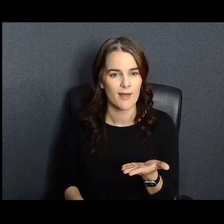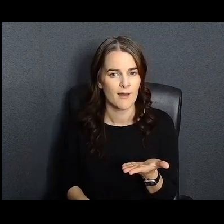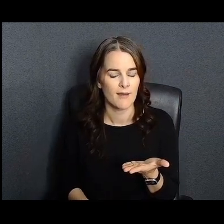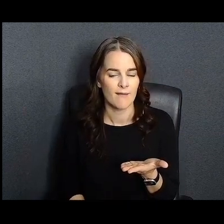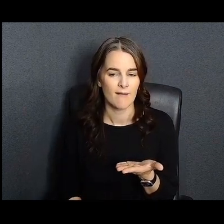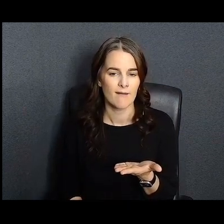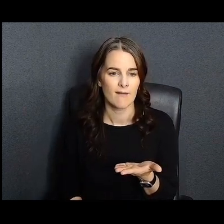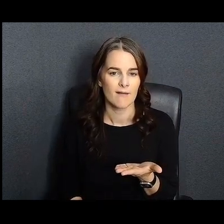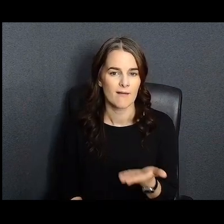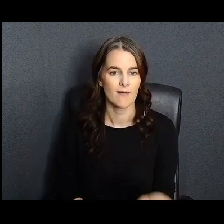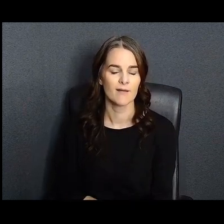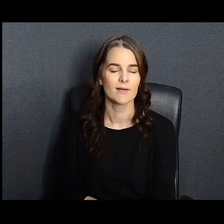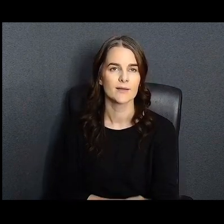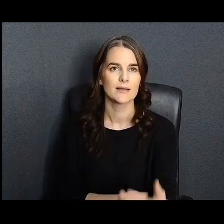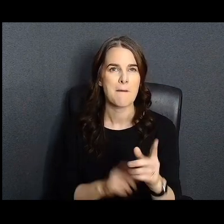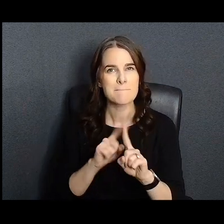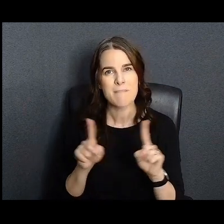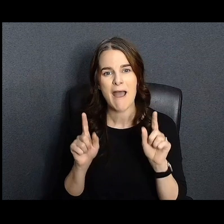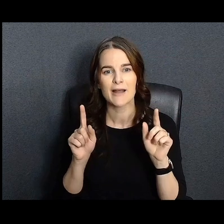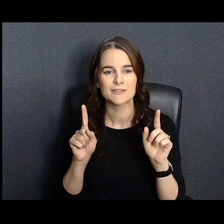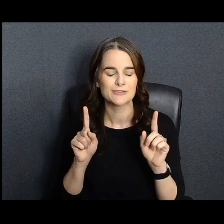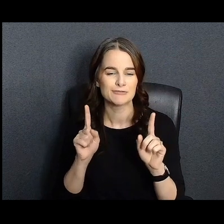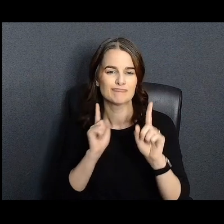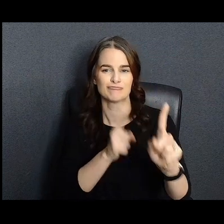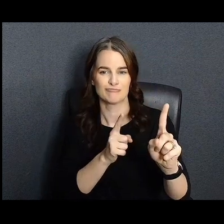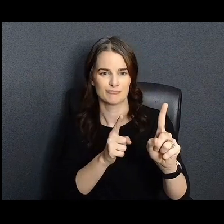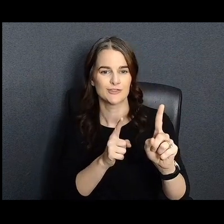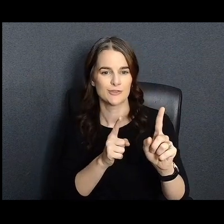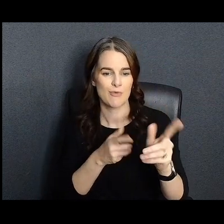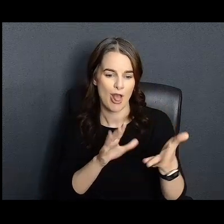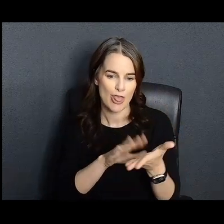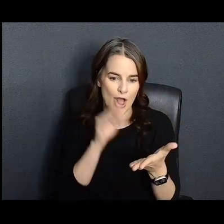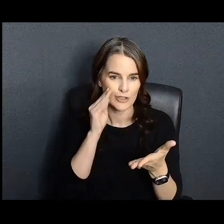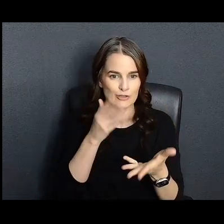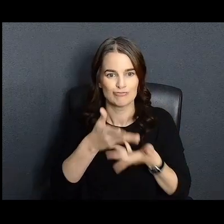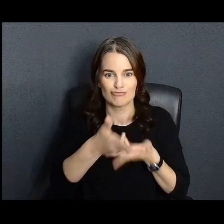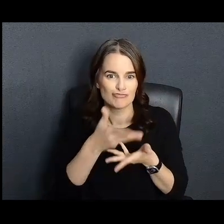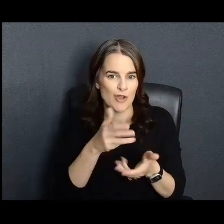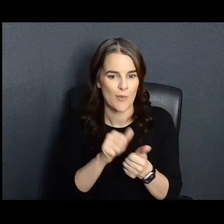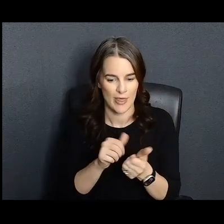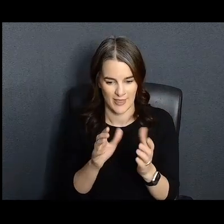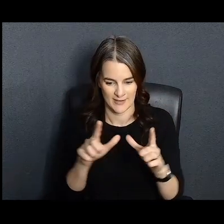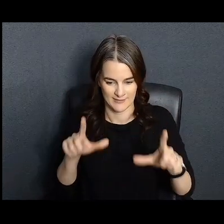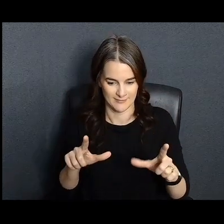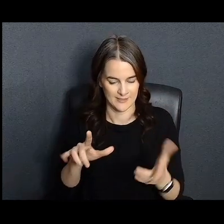but to intend to learn to interact with the device.